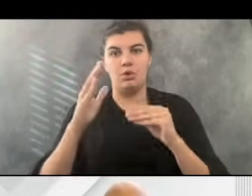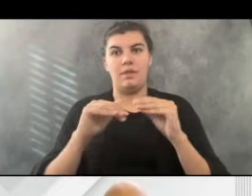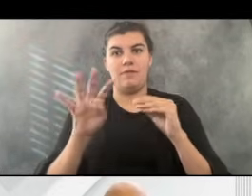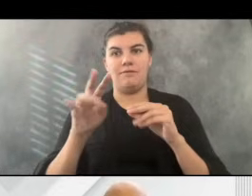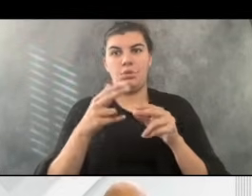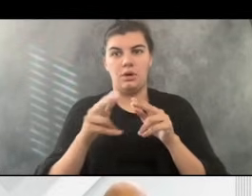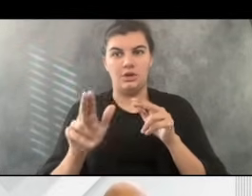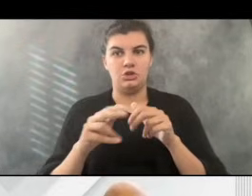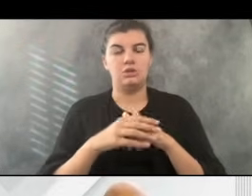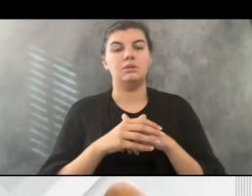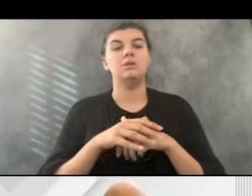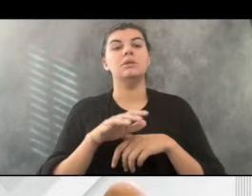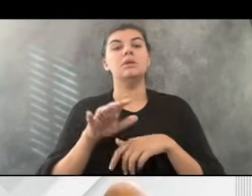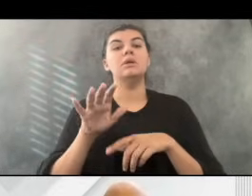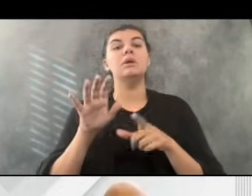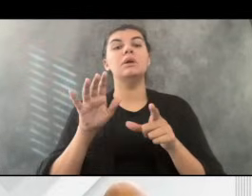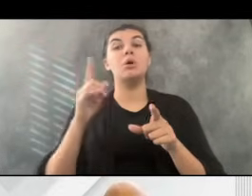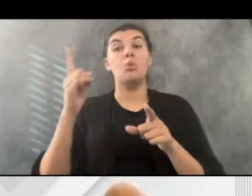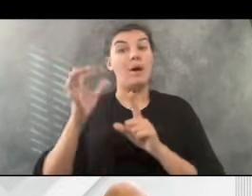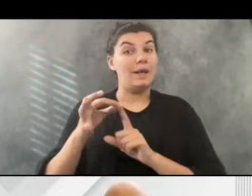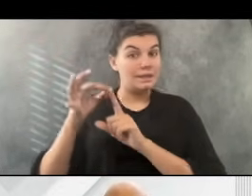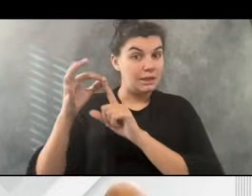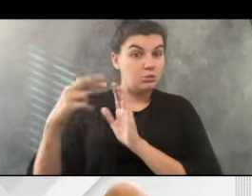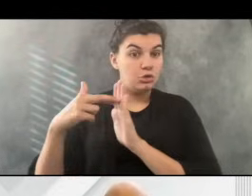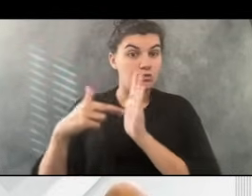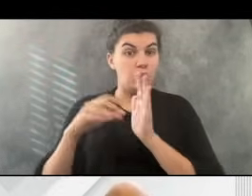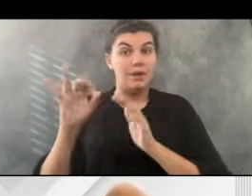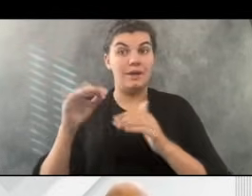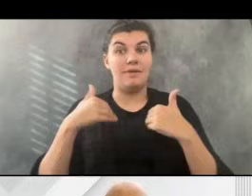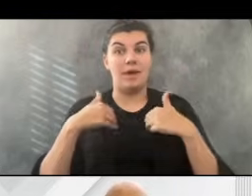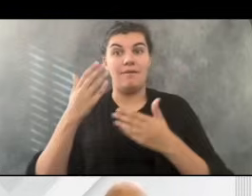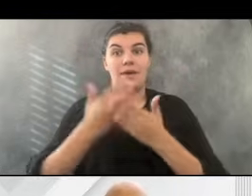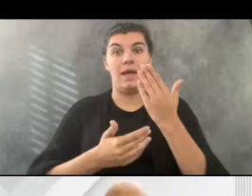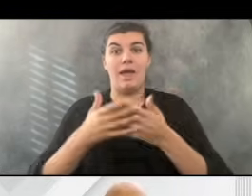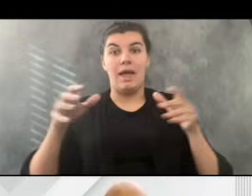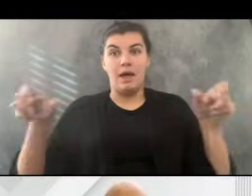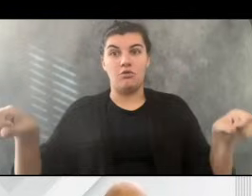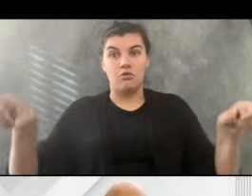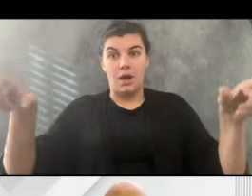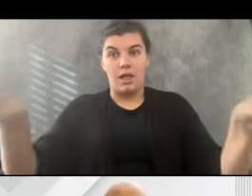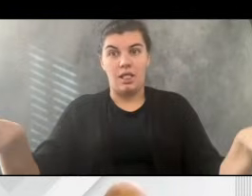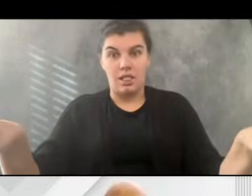There is one exception to that, and there's if you have a handrail in the circulation path.